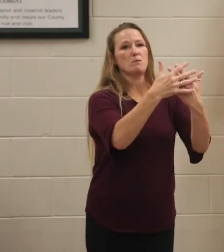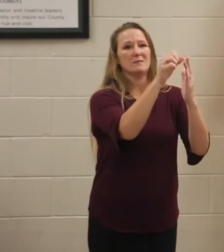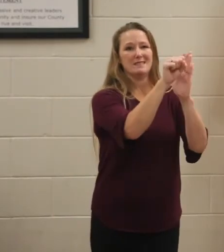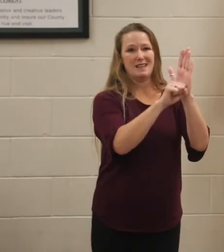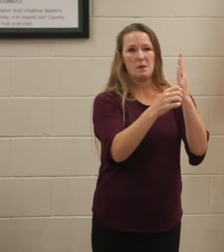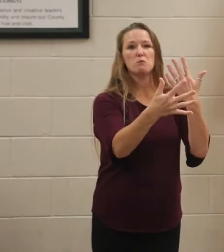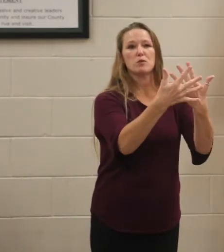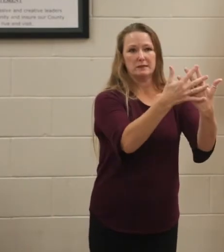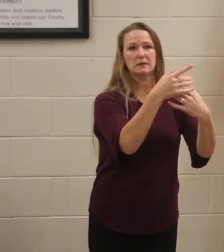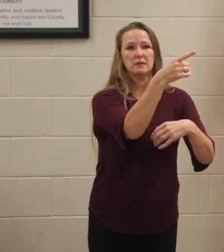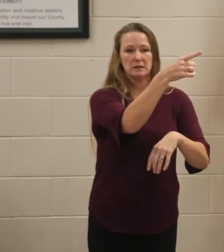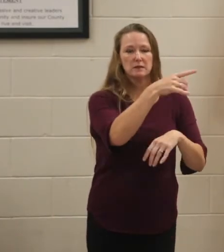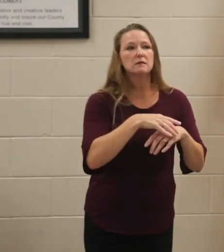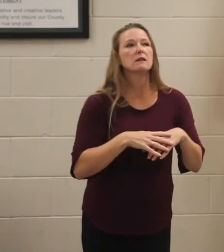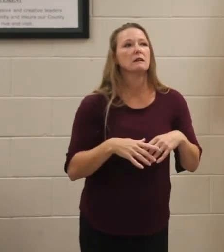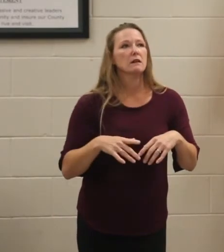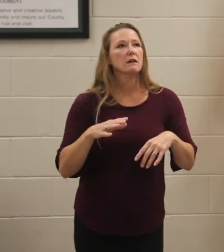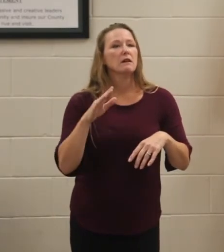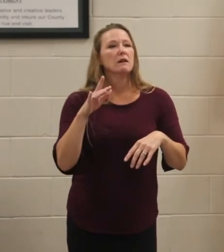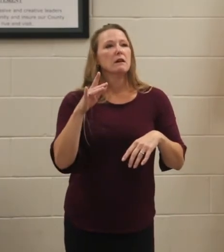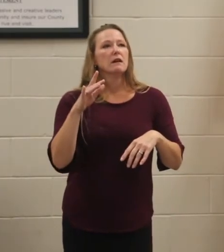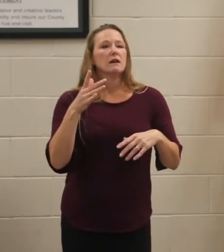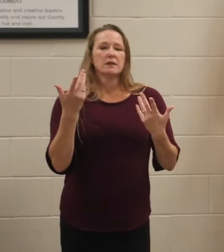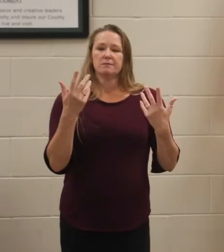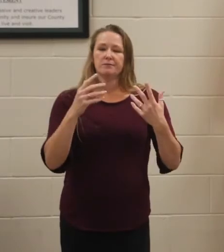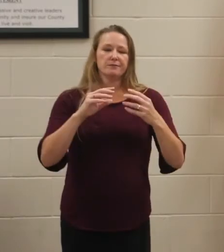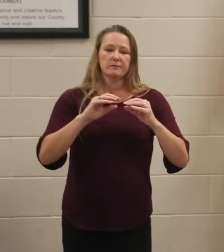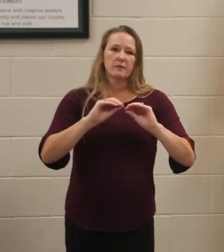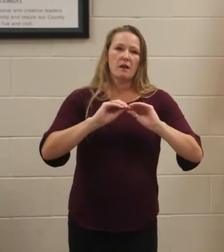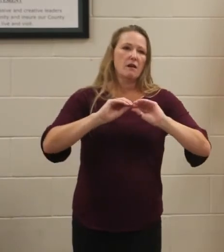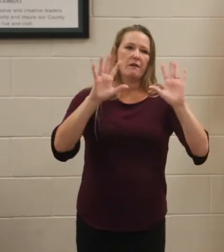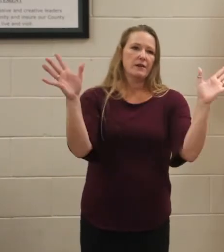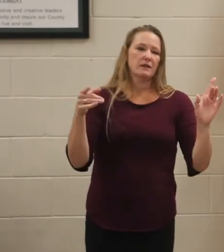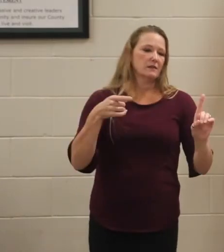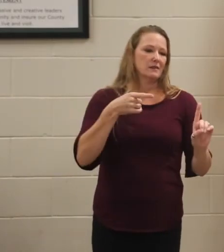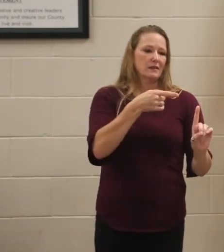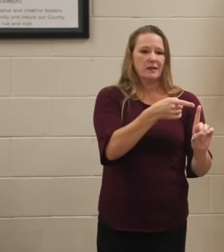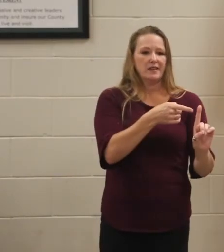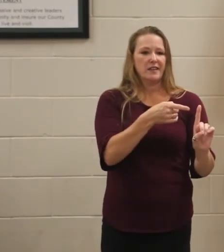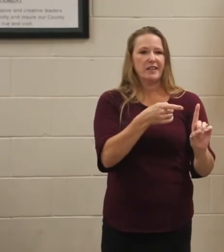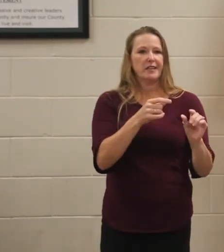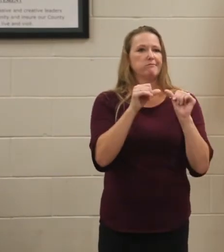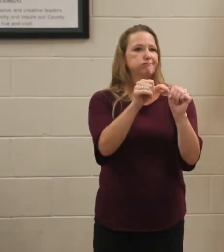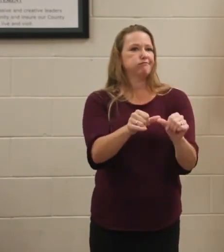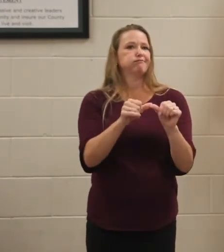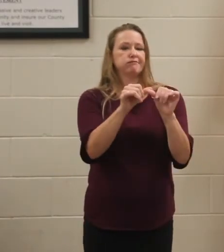was obviously continuing what his behavior had been.